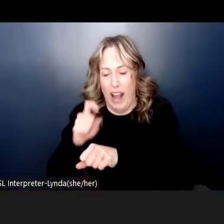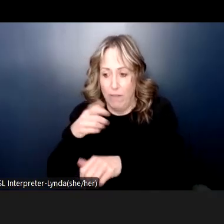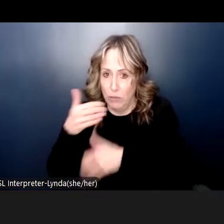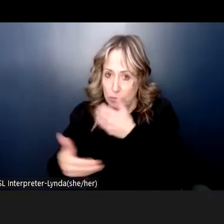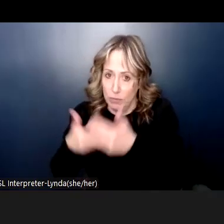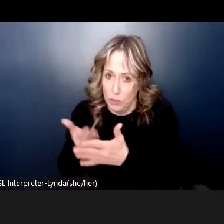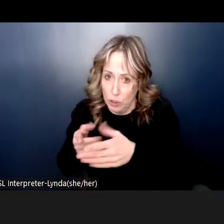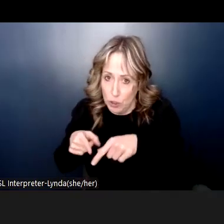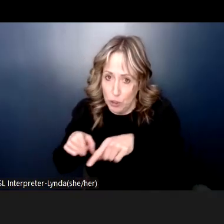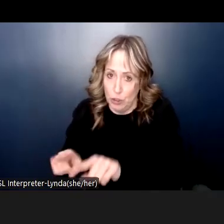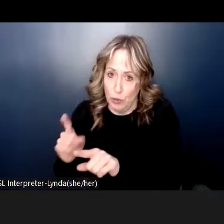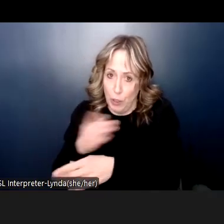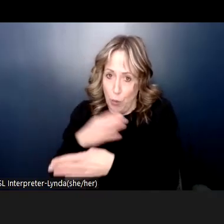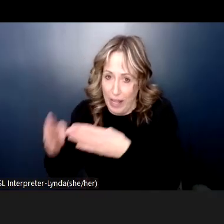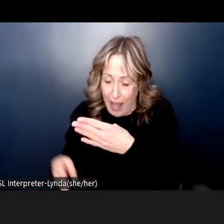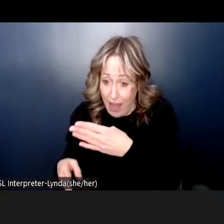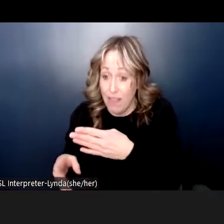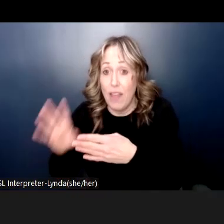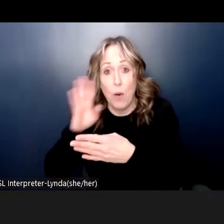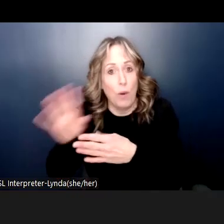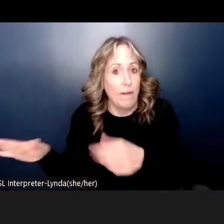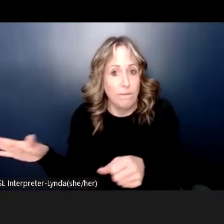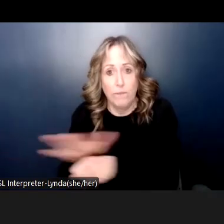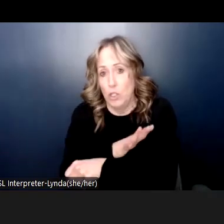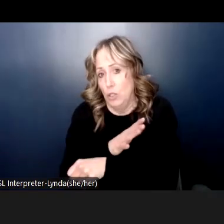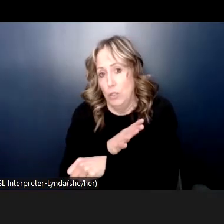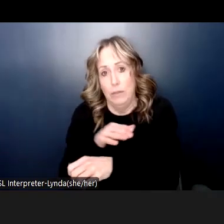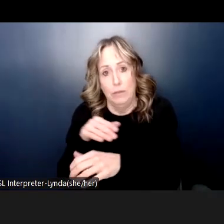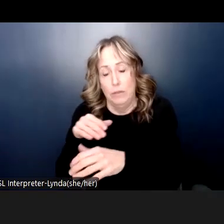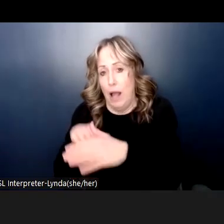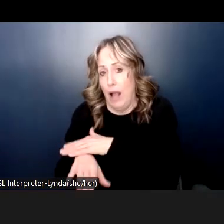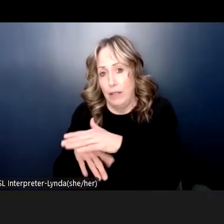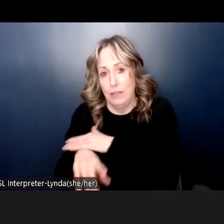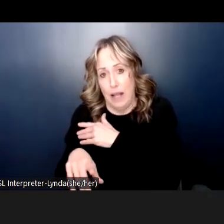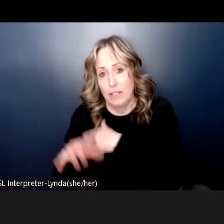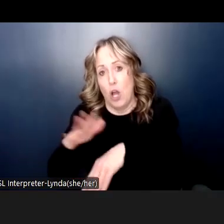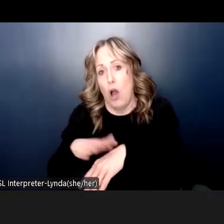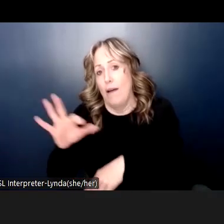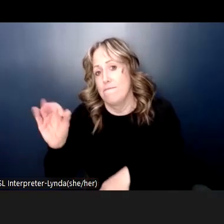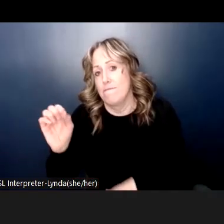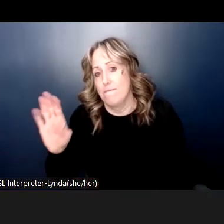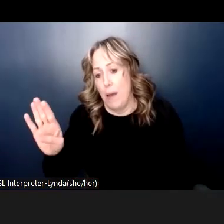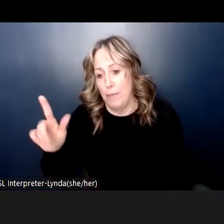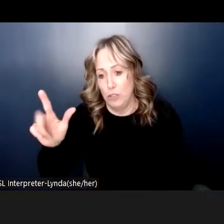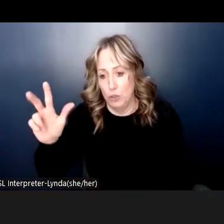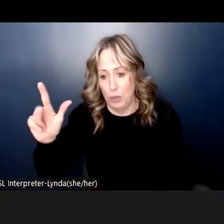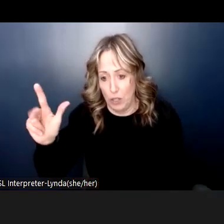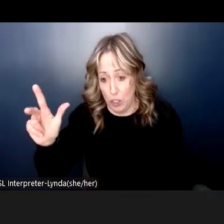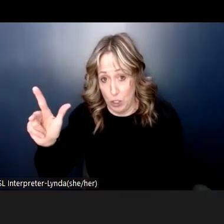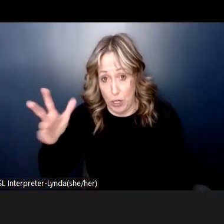And then mosaic will be fully open for department access on Monday, February 23rd. So you want to go to the next slide.